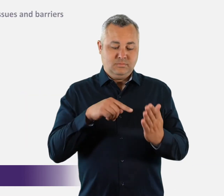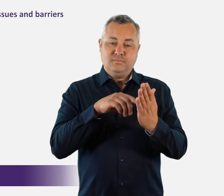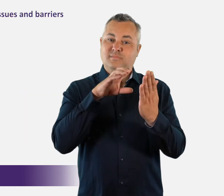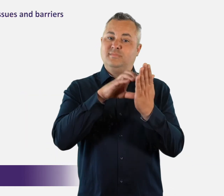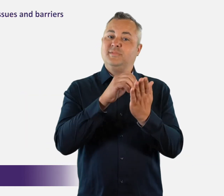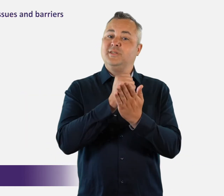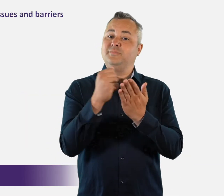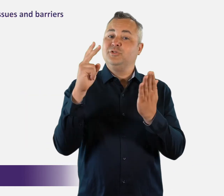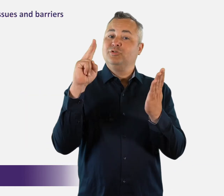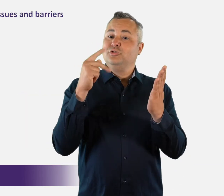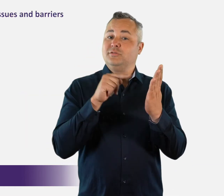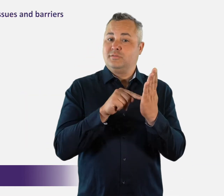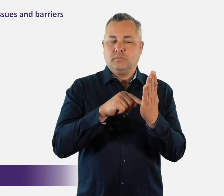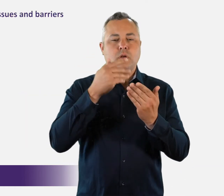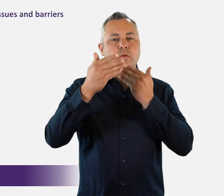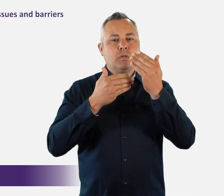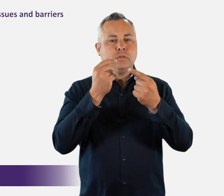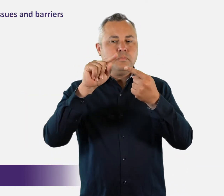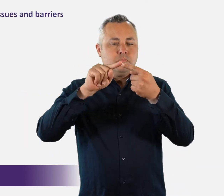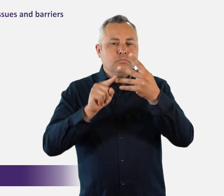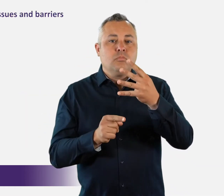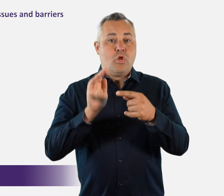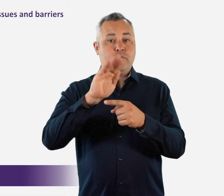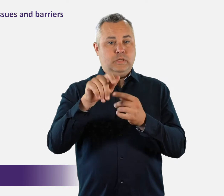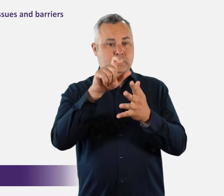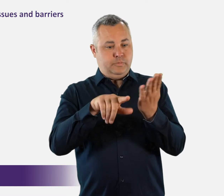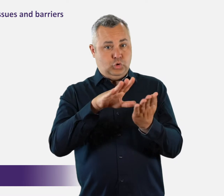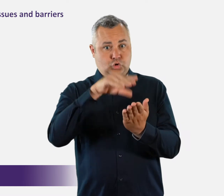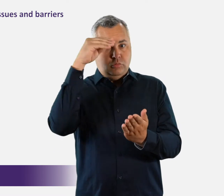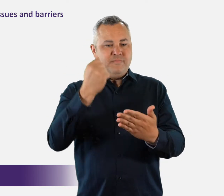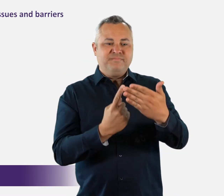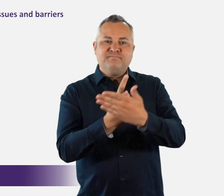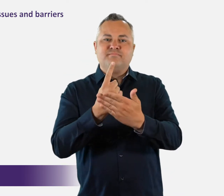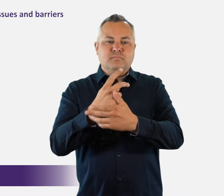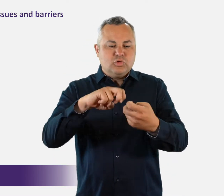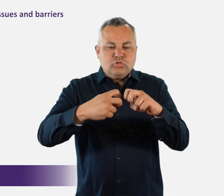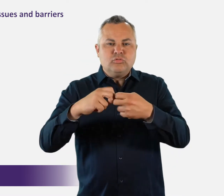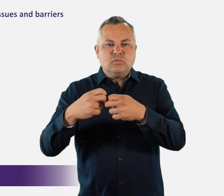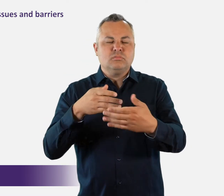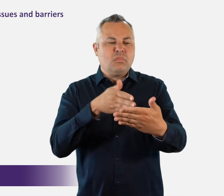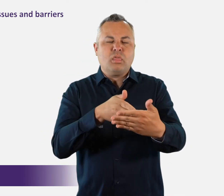This section provides an outline of some of the - key issues and barriers experienced by students with disability,